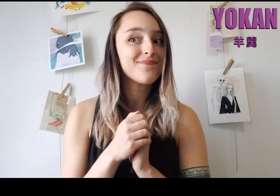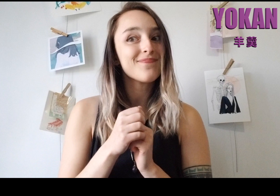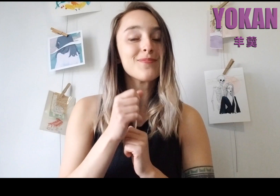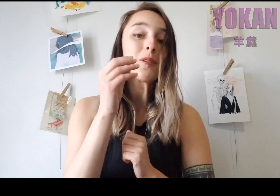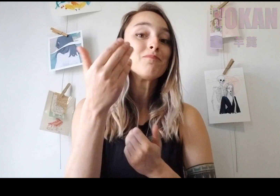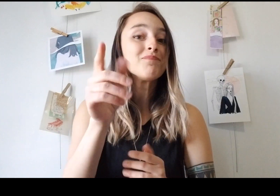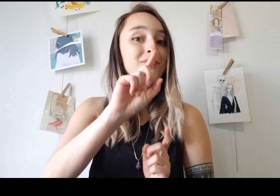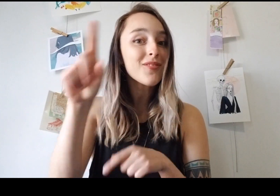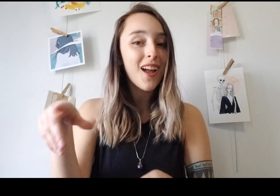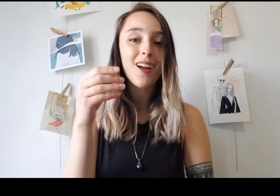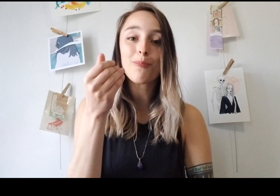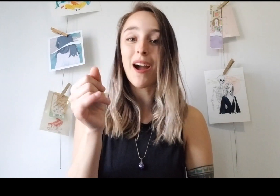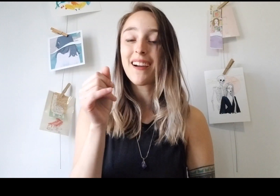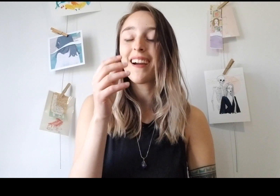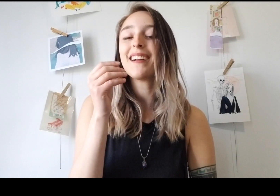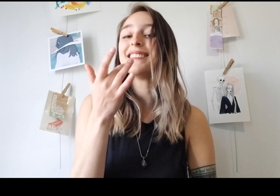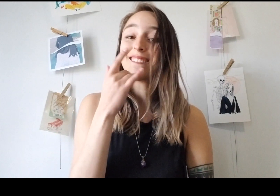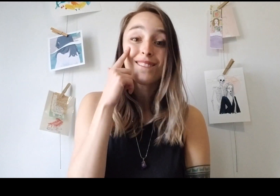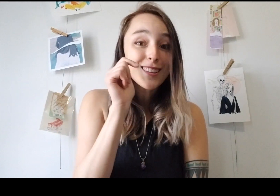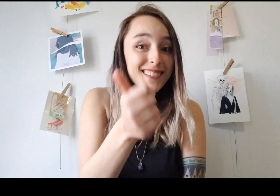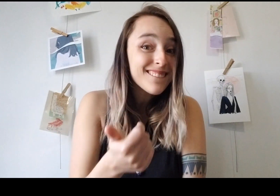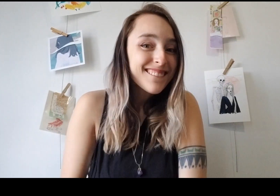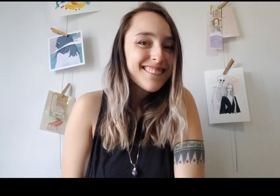I suggest you go and taste it for yourself!